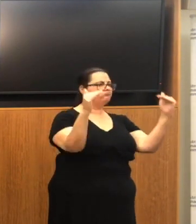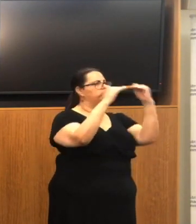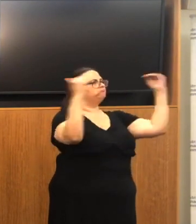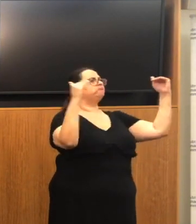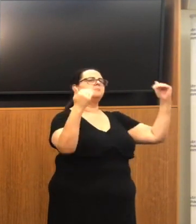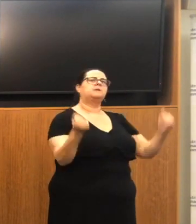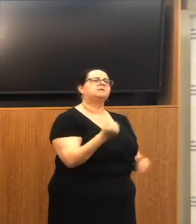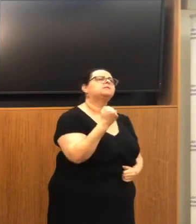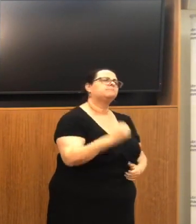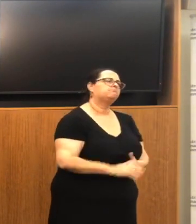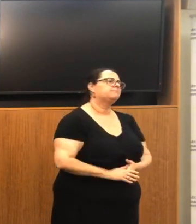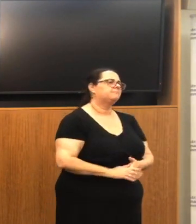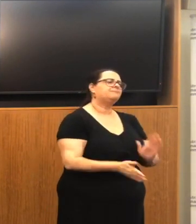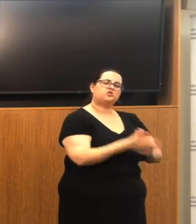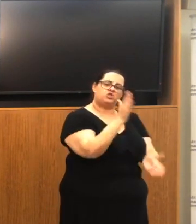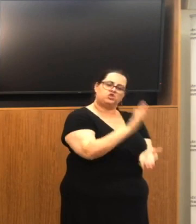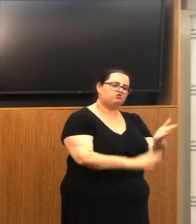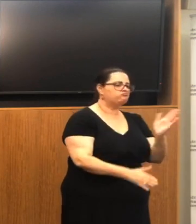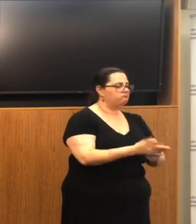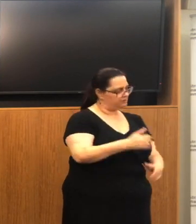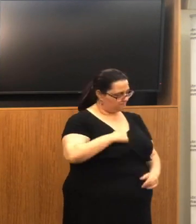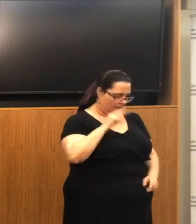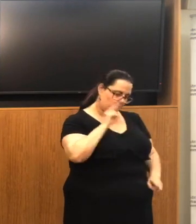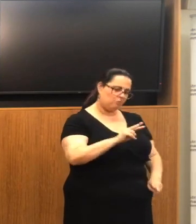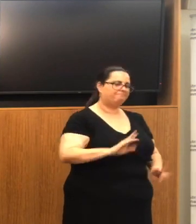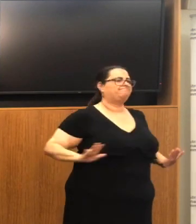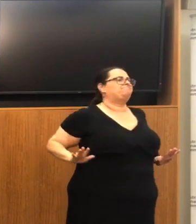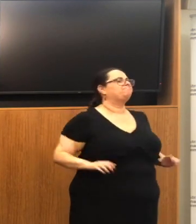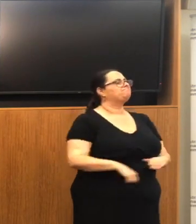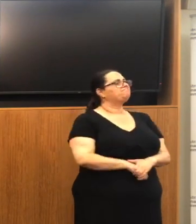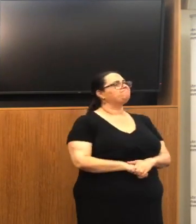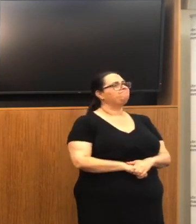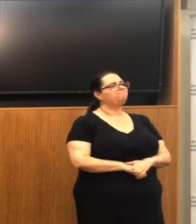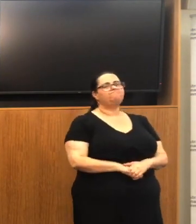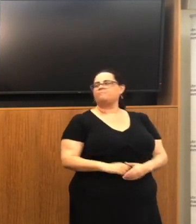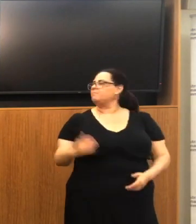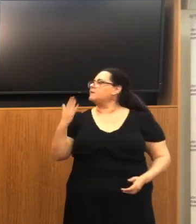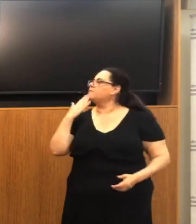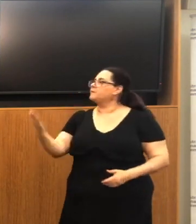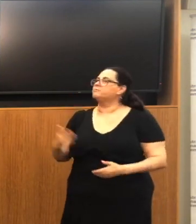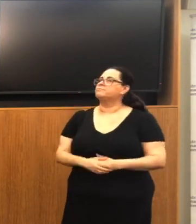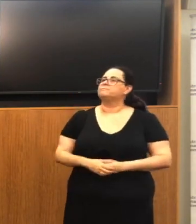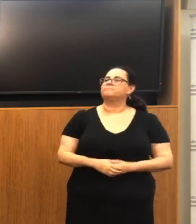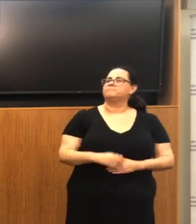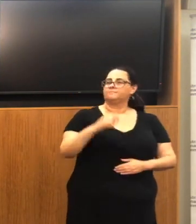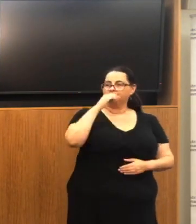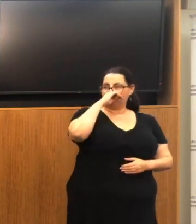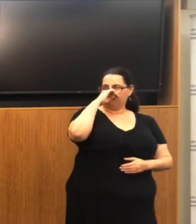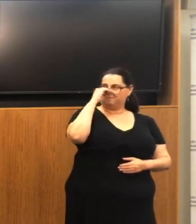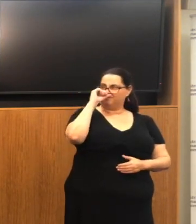So, that's that. I think that's view on the issue. Thank you.